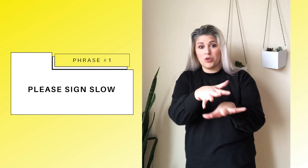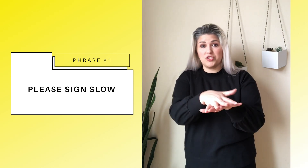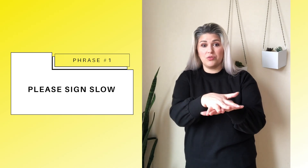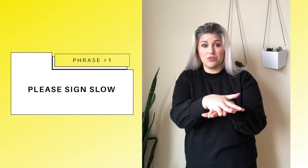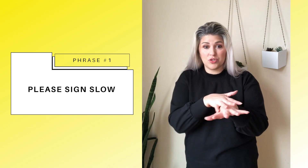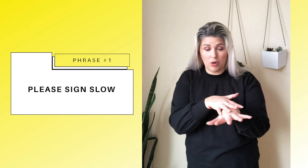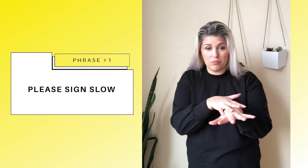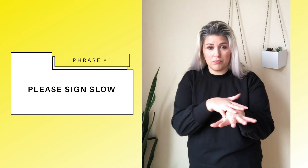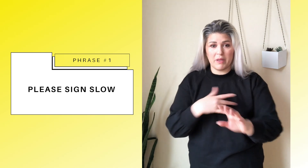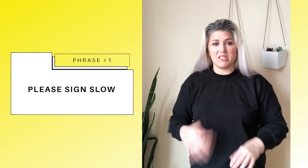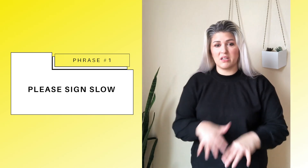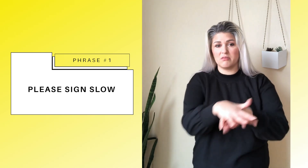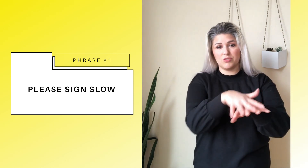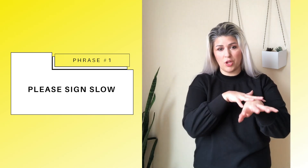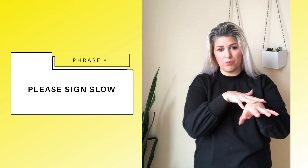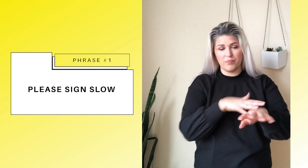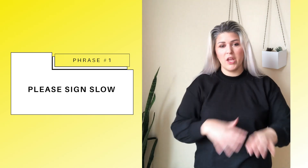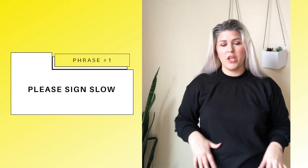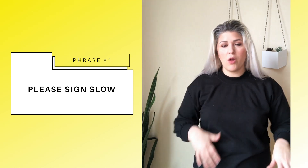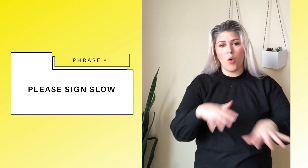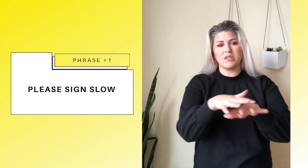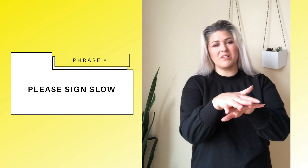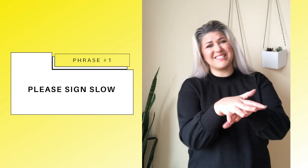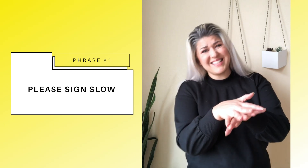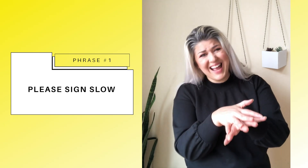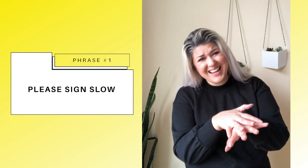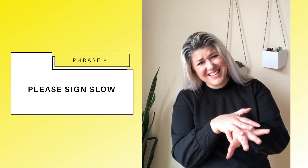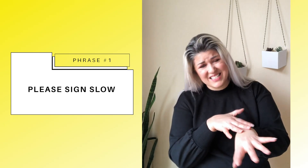or just do slope, basic, slow. You don't always have to sign this.